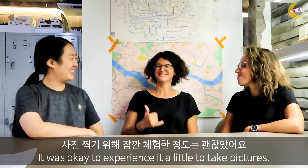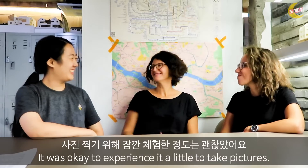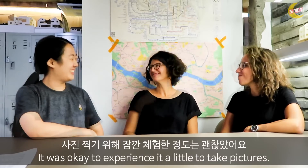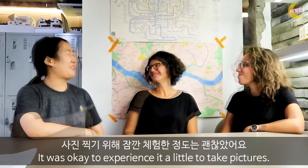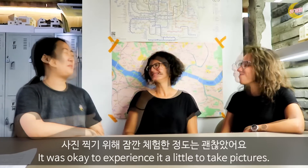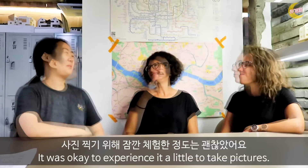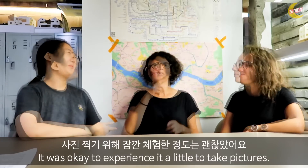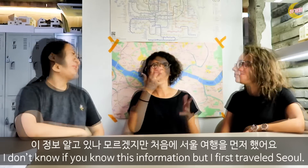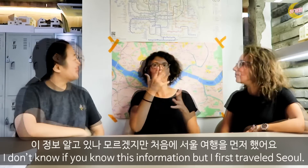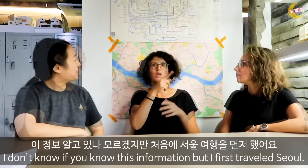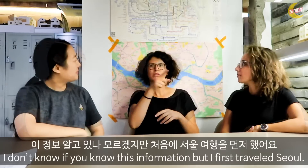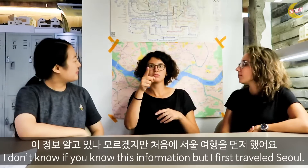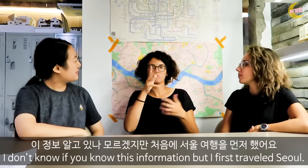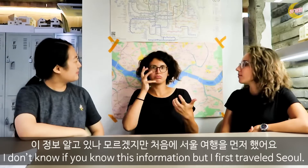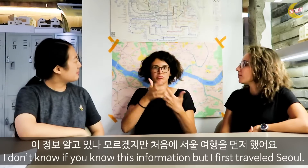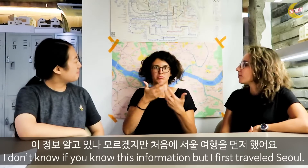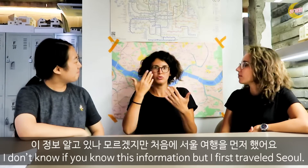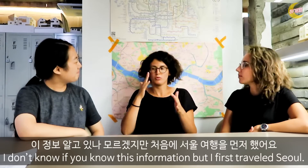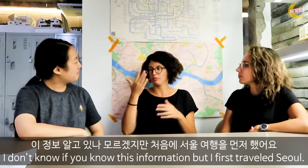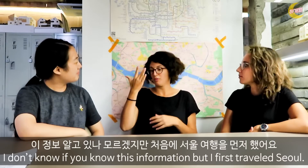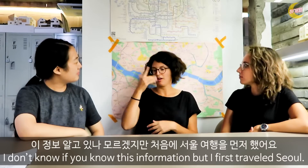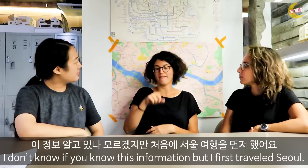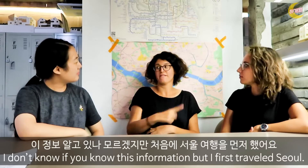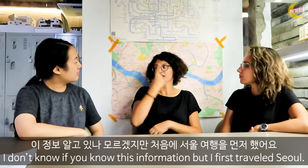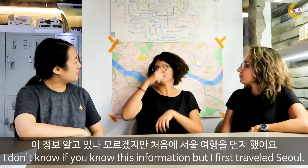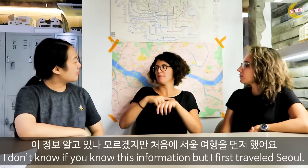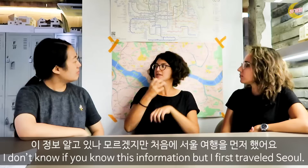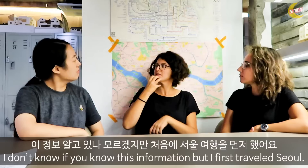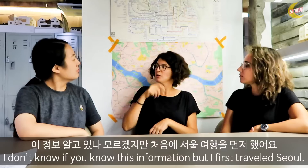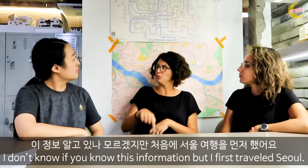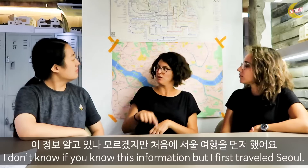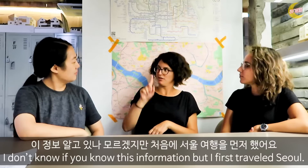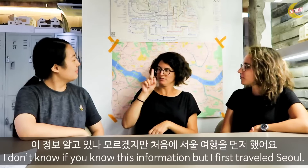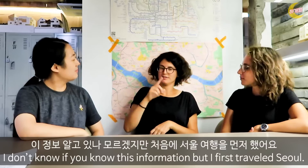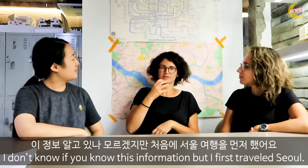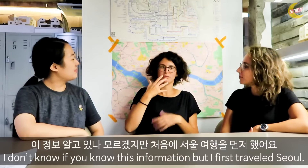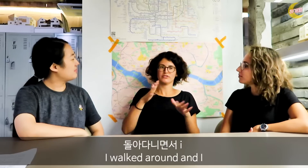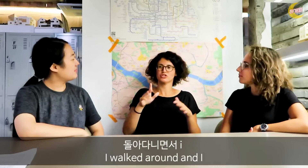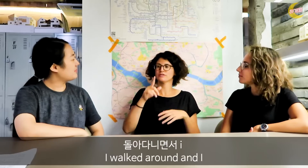I don’t know if you know this information but I first traveled Seoul.